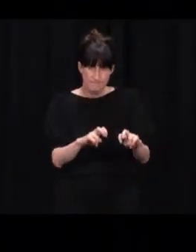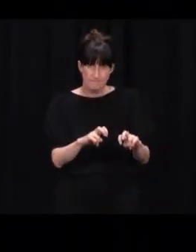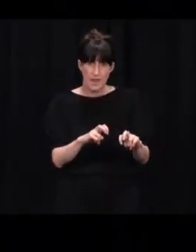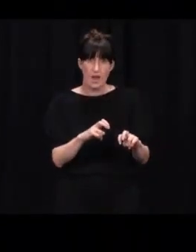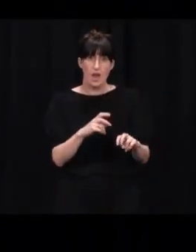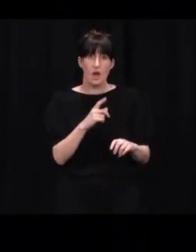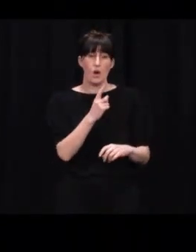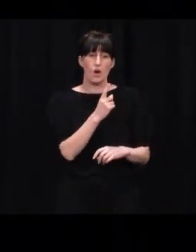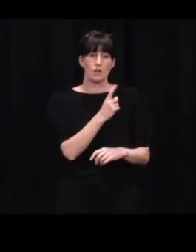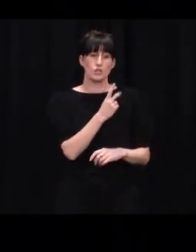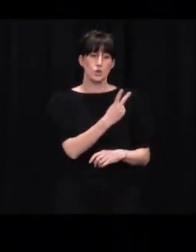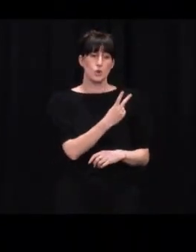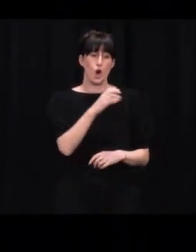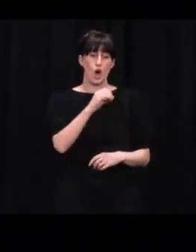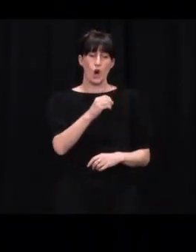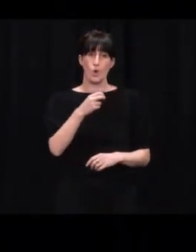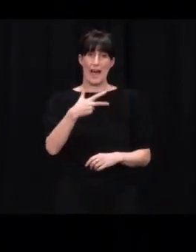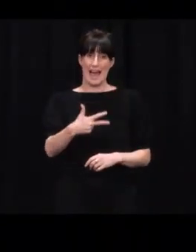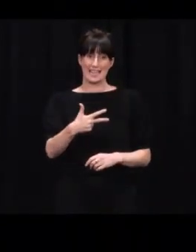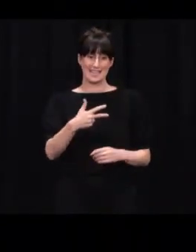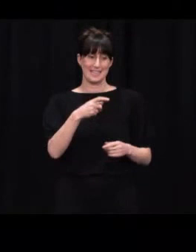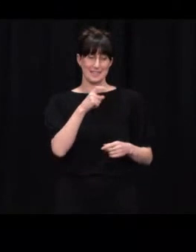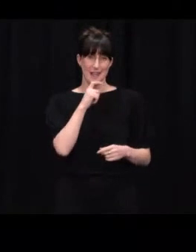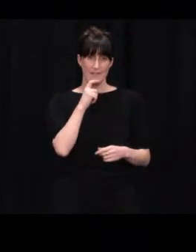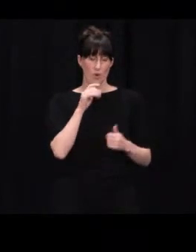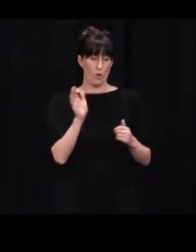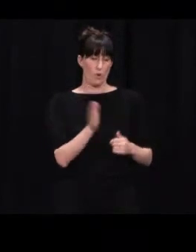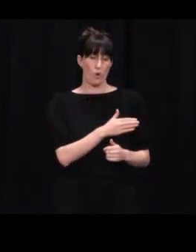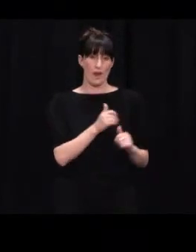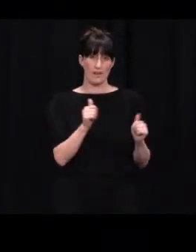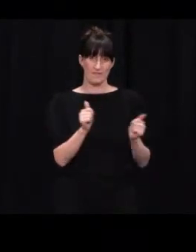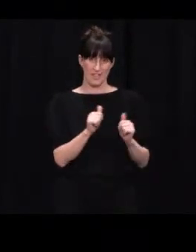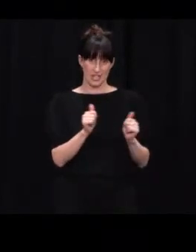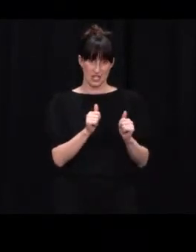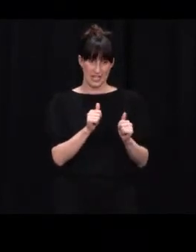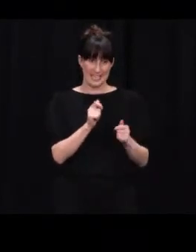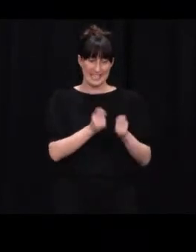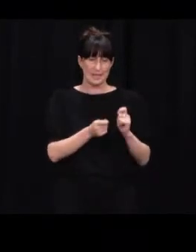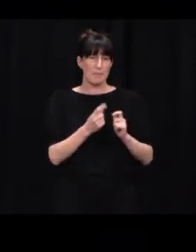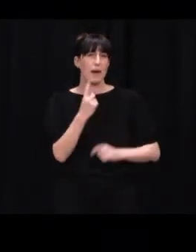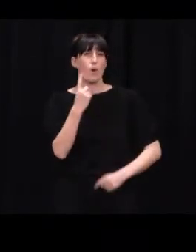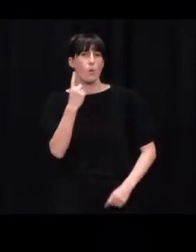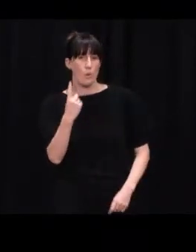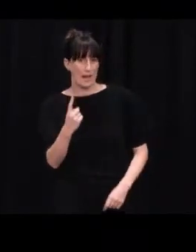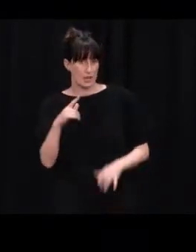while the individual in question was there. Of though,